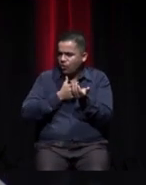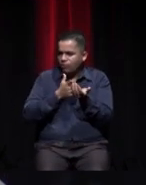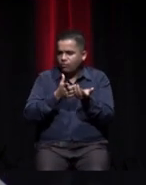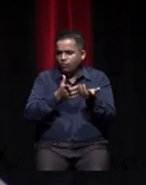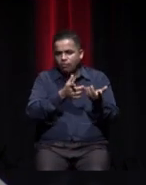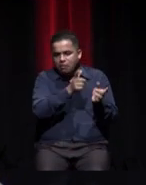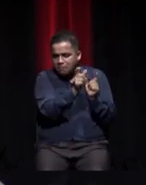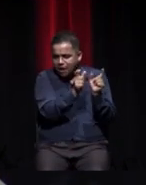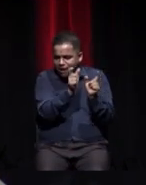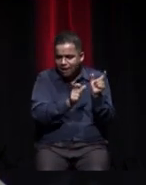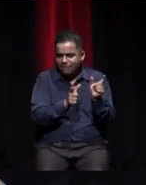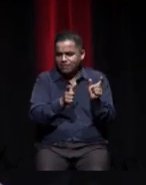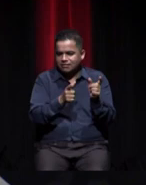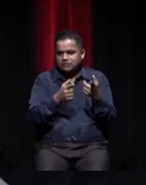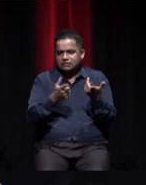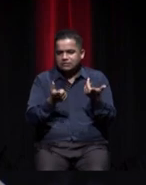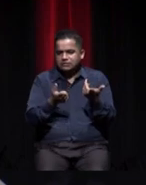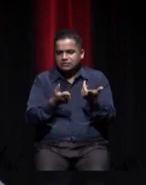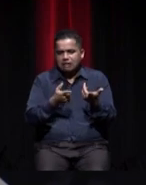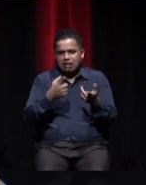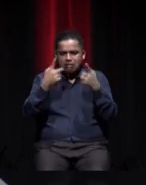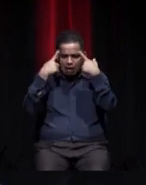to violence with things and bodies?